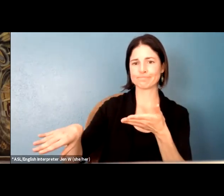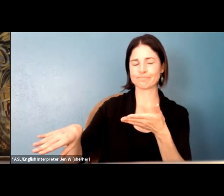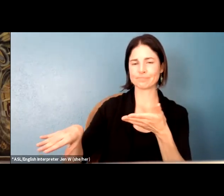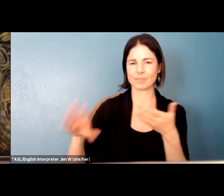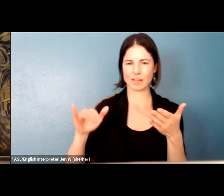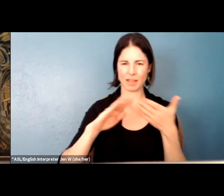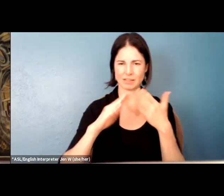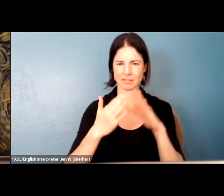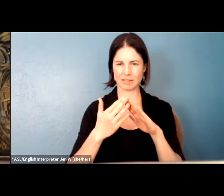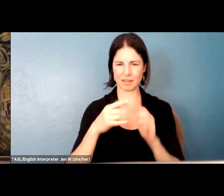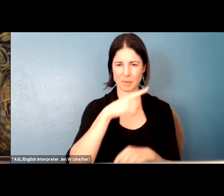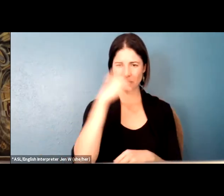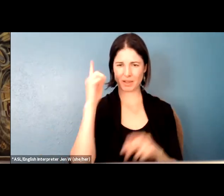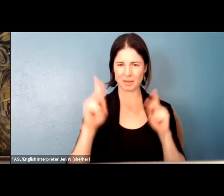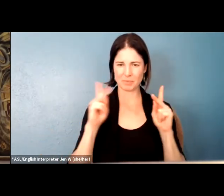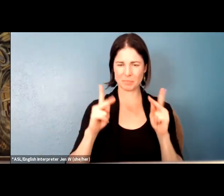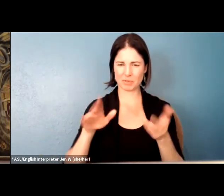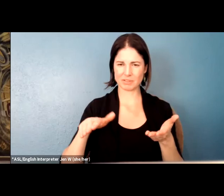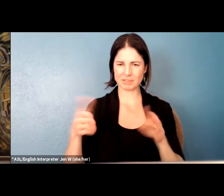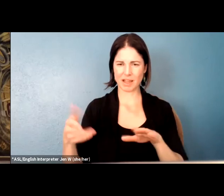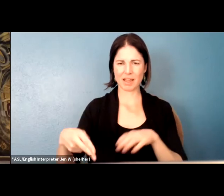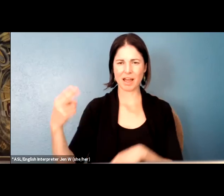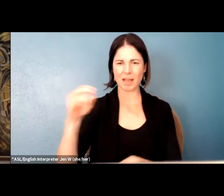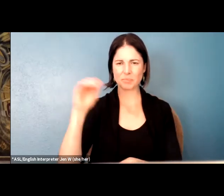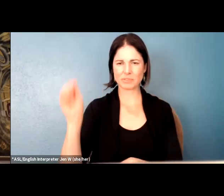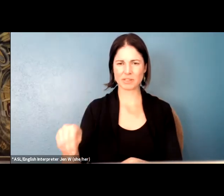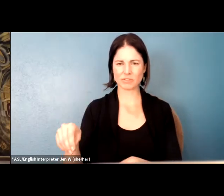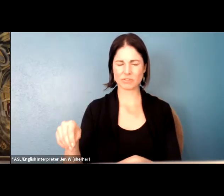people die at higher rates because of environmental racism,